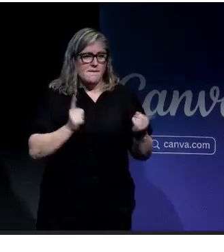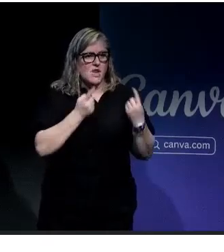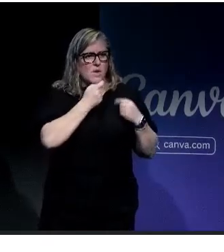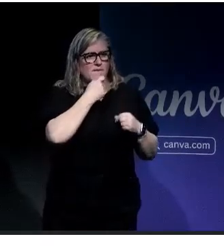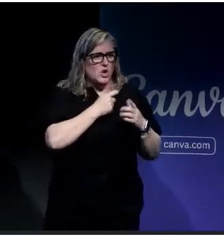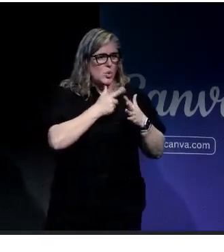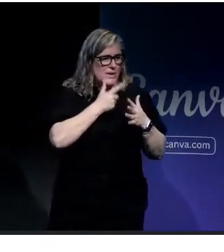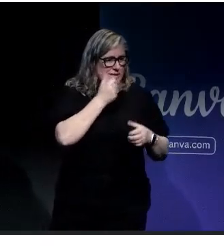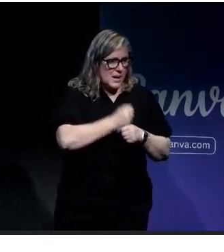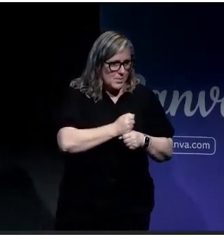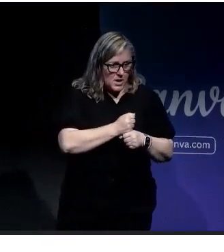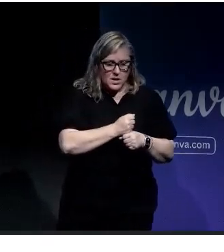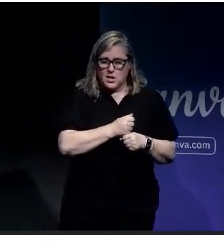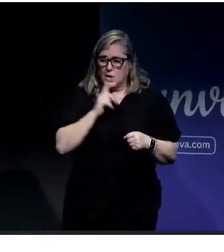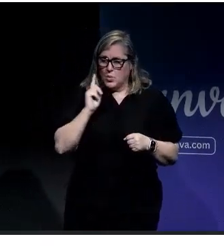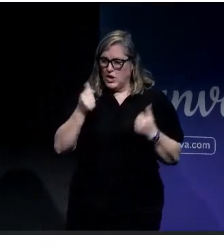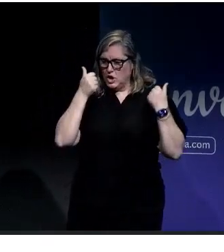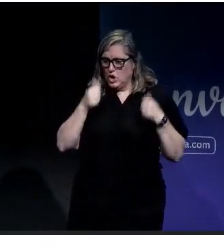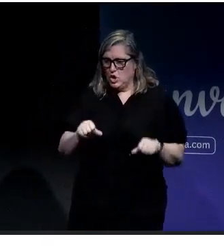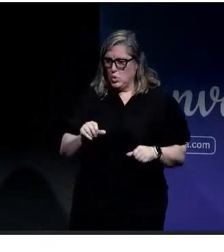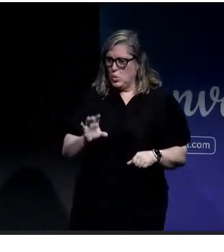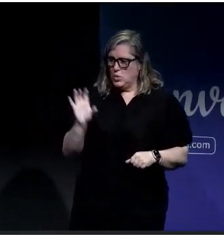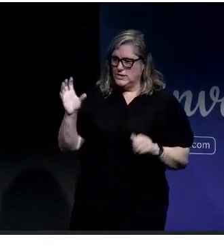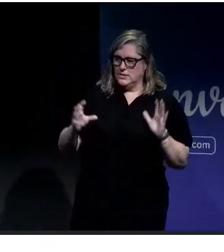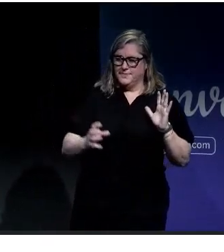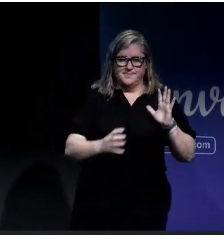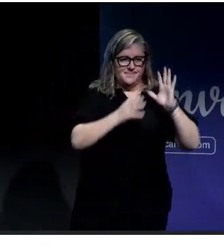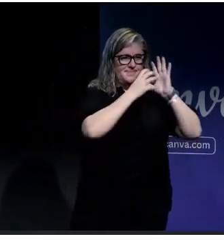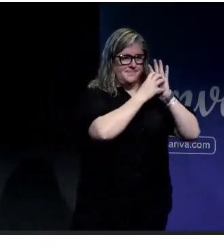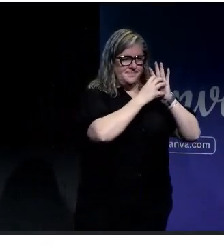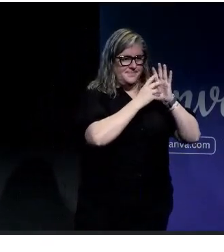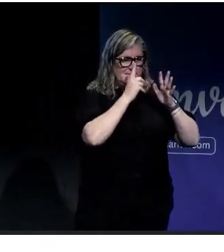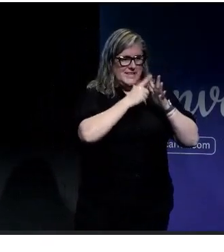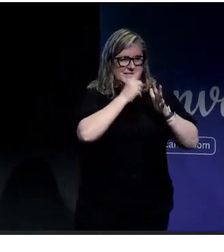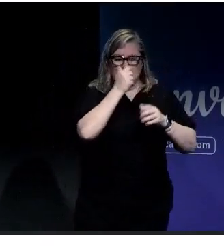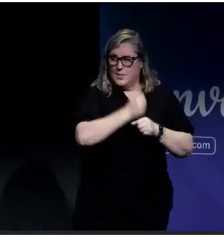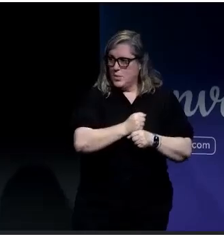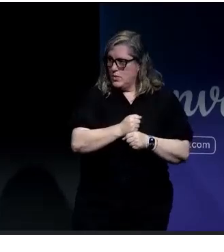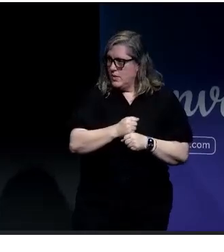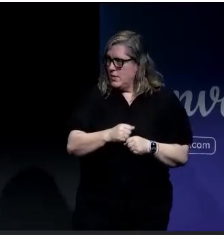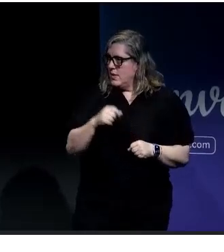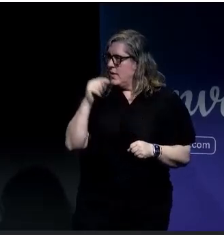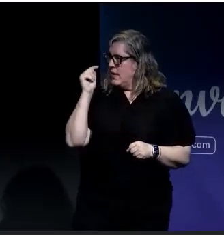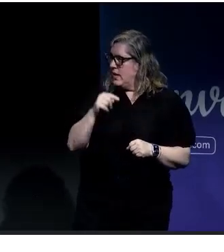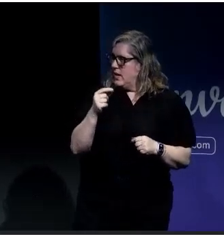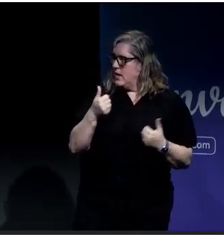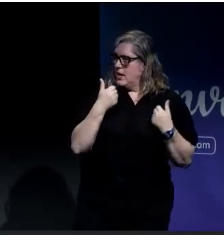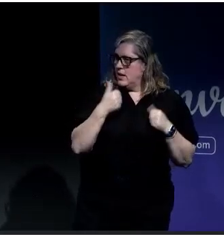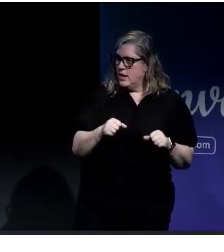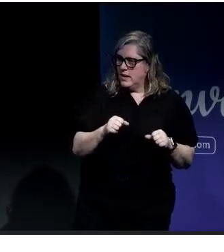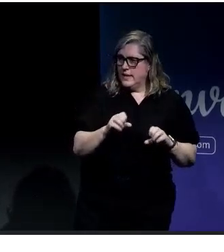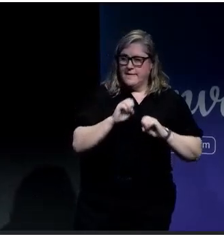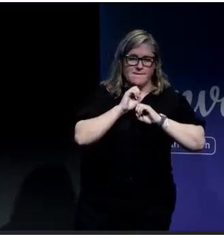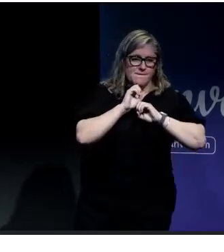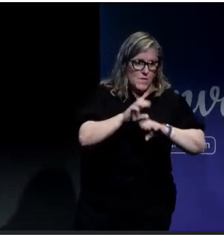use this image here as an example. I'm going to use it as an example for both informative image situations